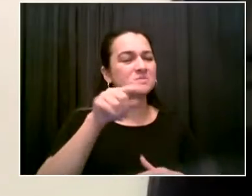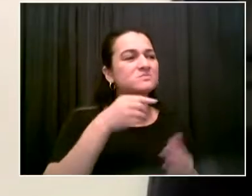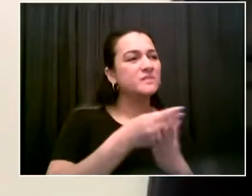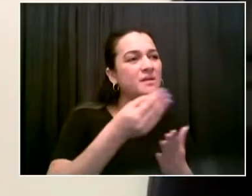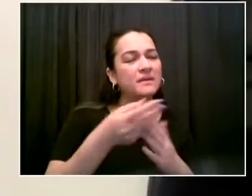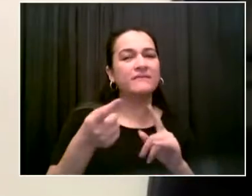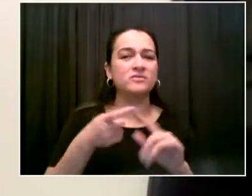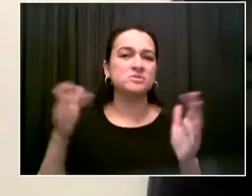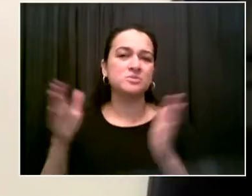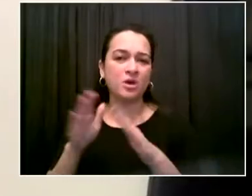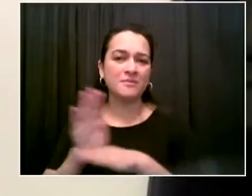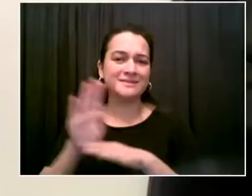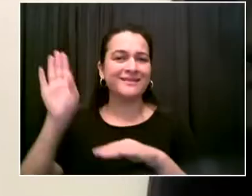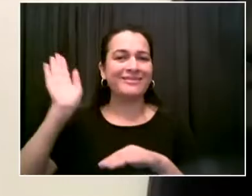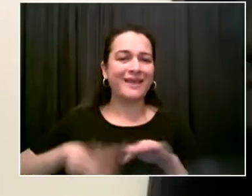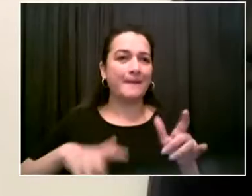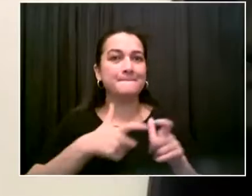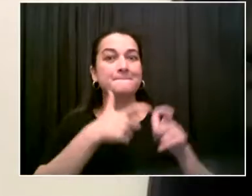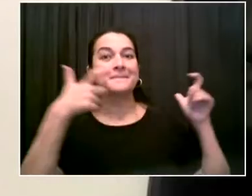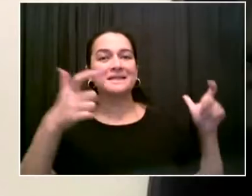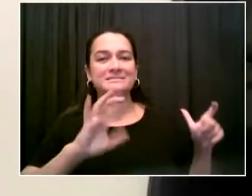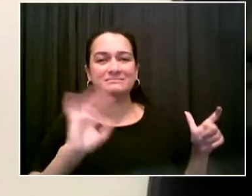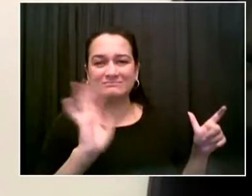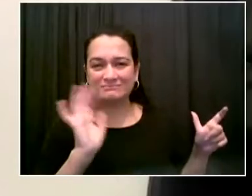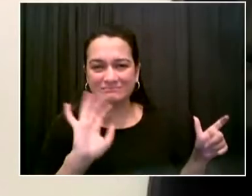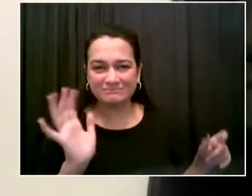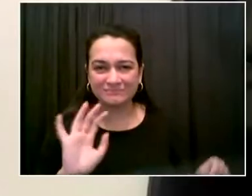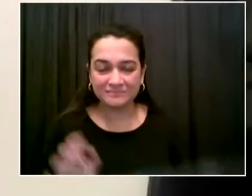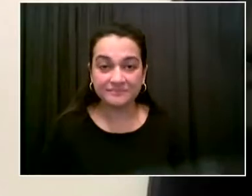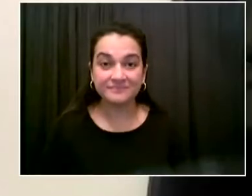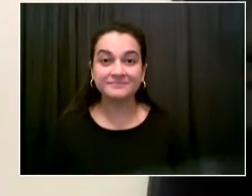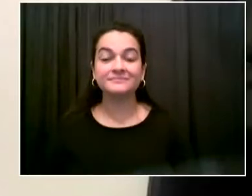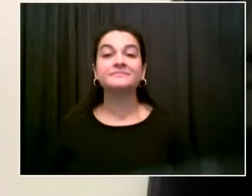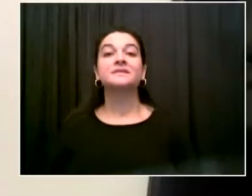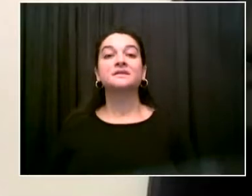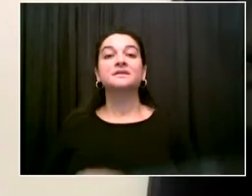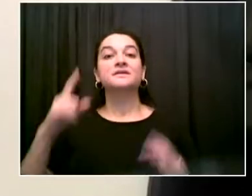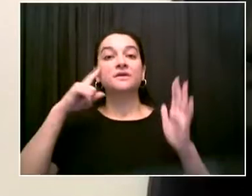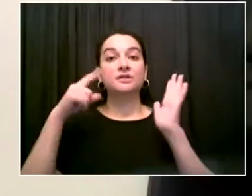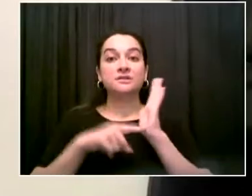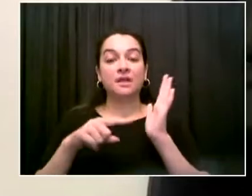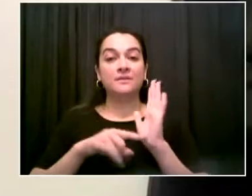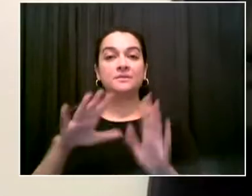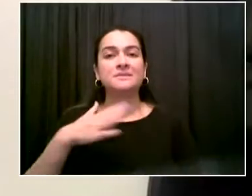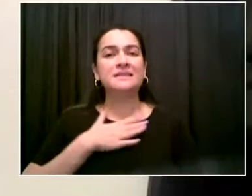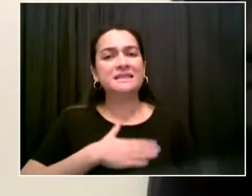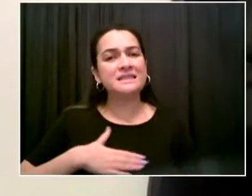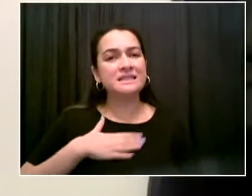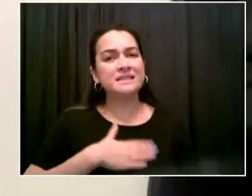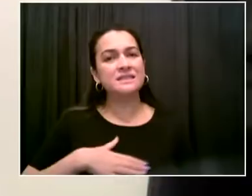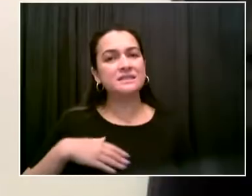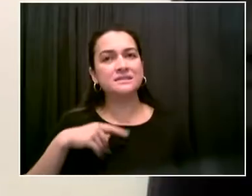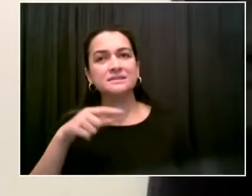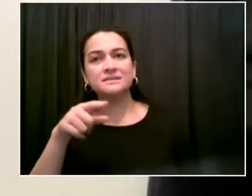BOX STORES ASIDE FOR A MINUTE AND FOCUS ON THE BUSINESSES WITHIN YOR U COMMUNITY. WE NEED YOUR SUPPORT. WE WANT YOU TO TAKE THOSE